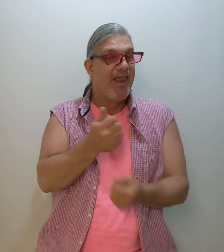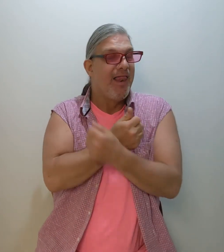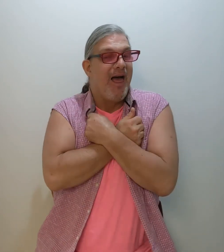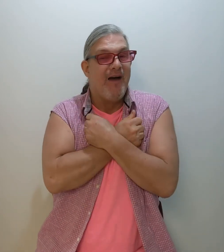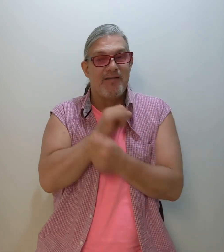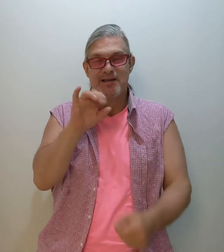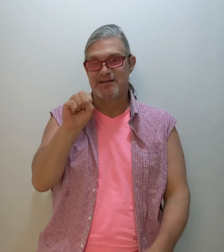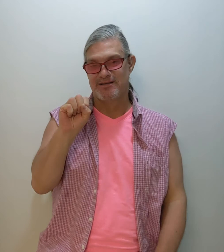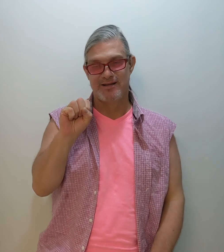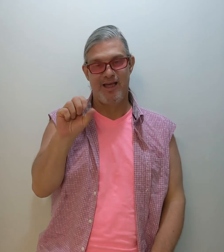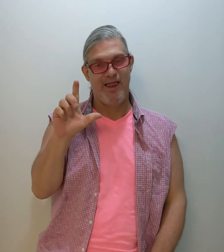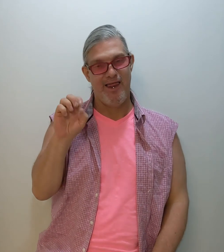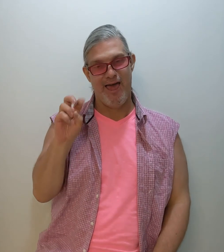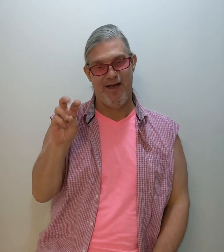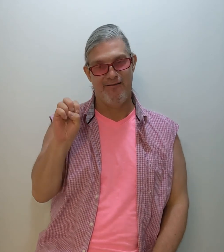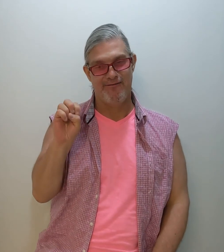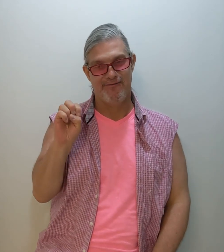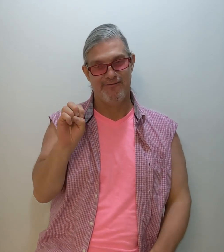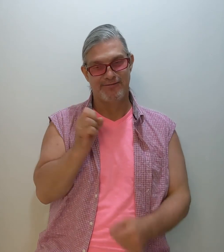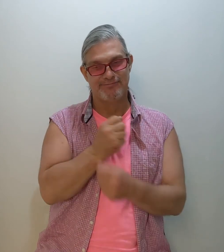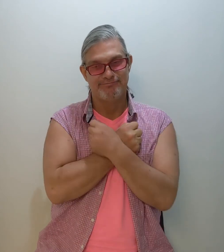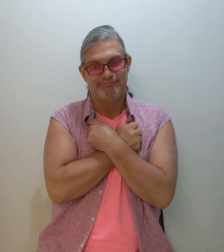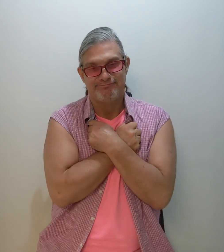Love is Love.